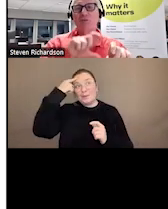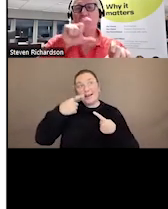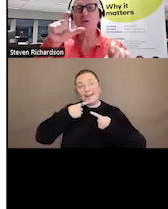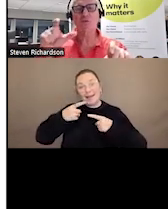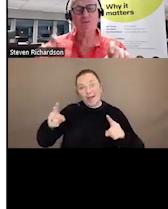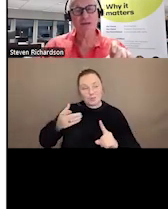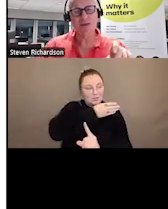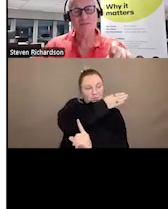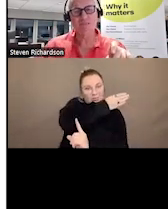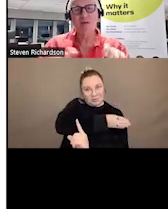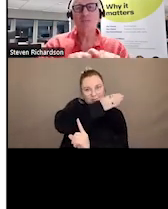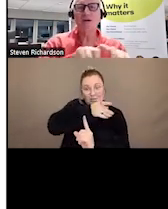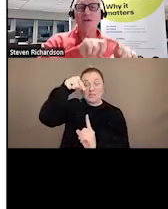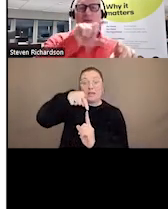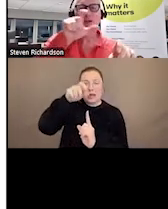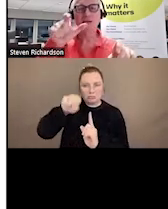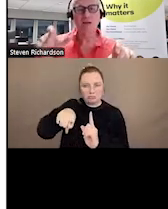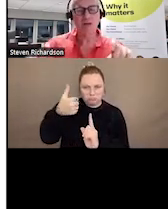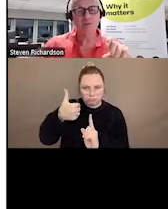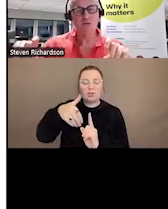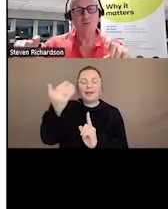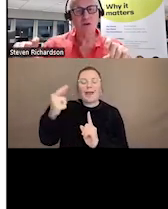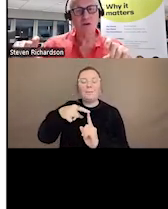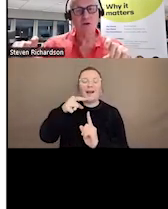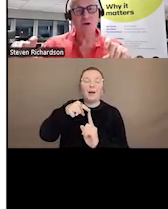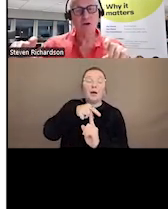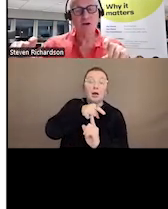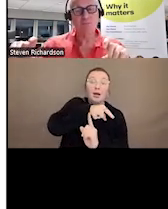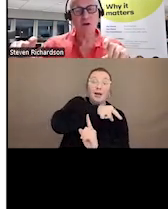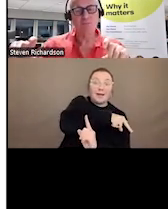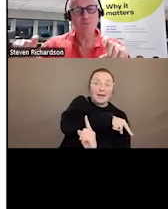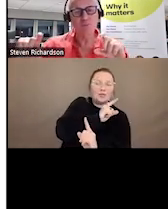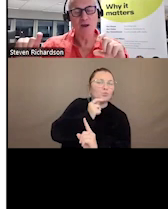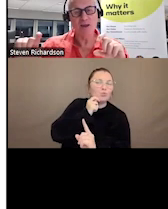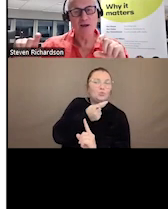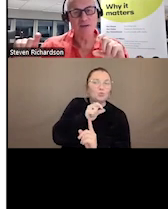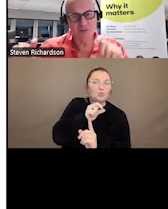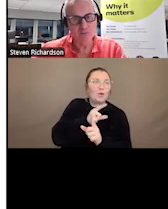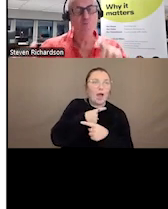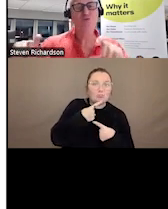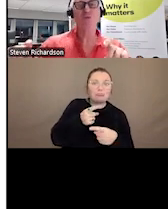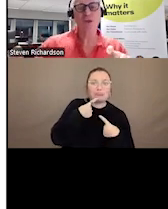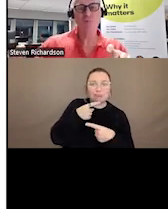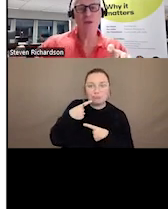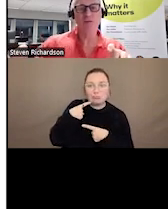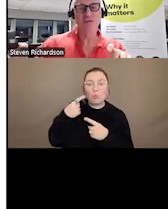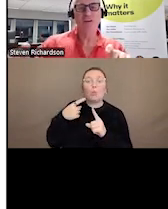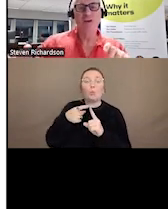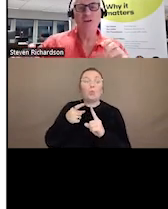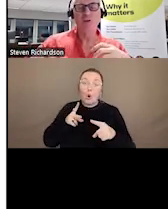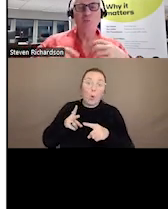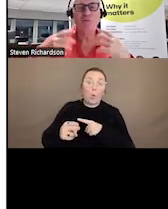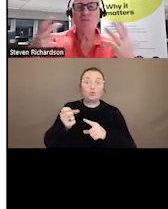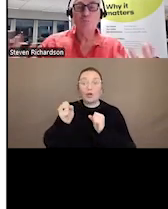not only on the day, but in the lead up? After you have launched your campaign. What are those